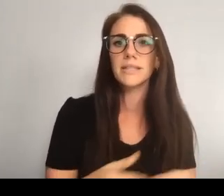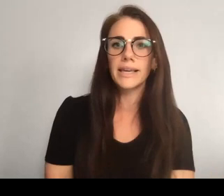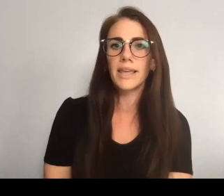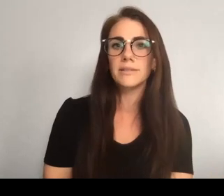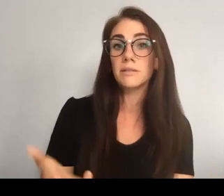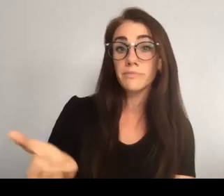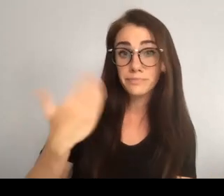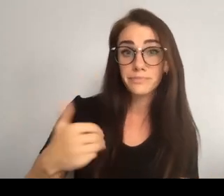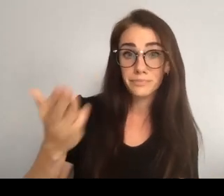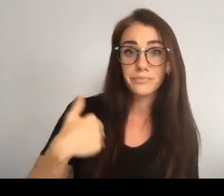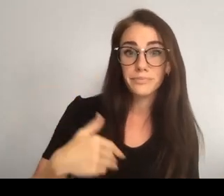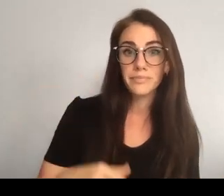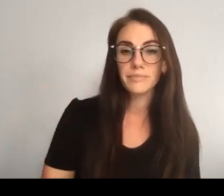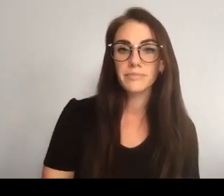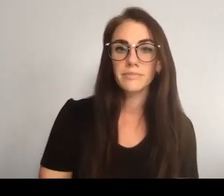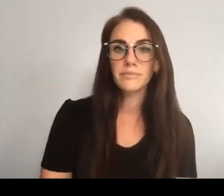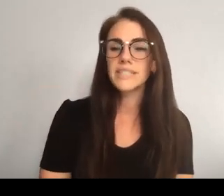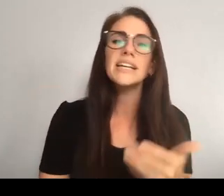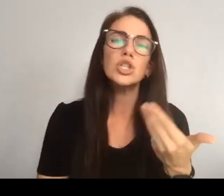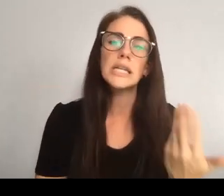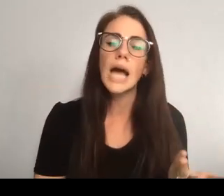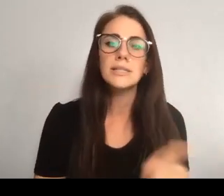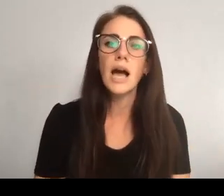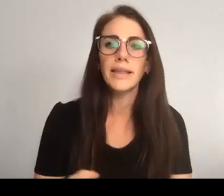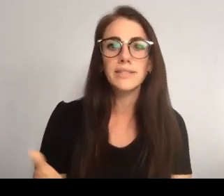Like this; that's actually not a sign that's